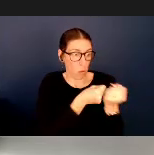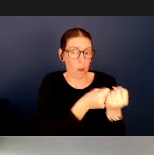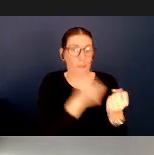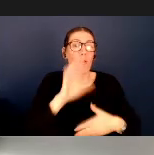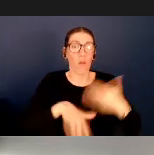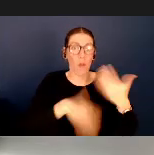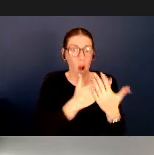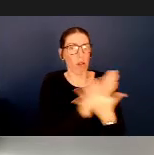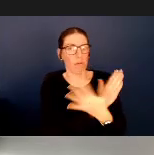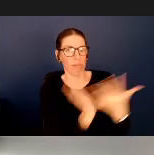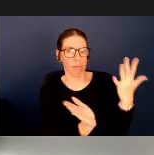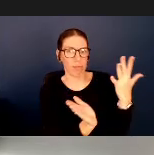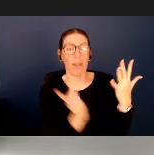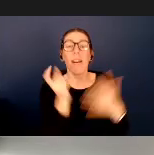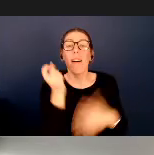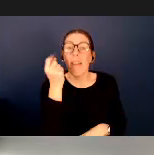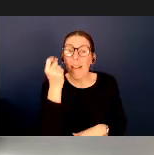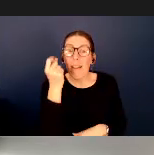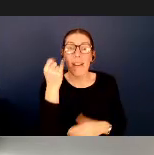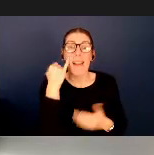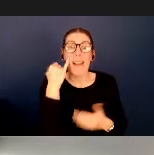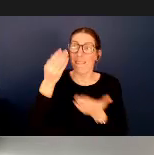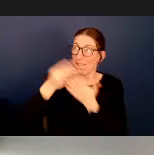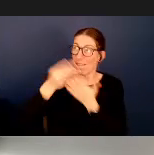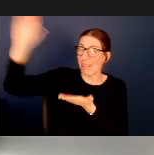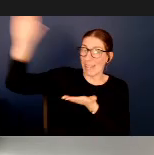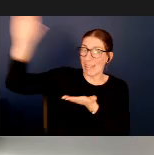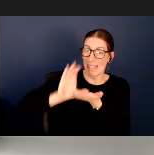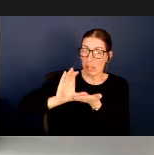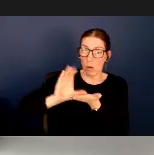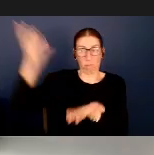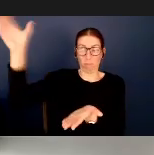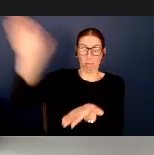just have a lump sum and you go somewhere private, you might not get that support.